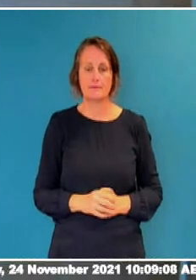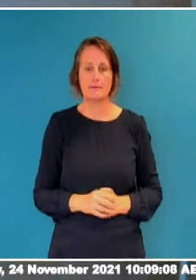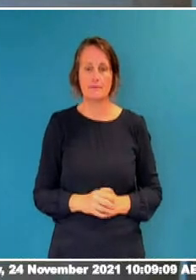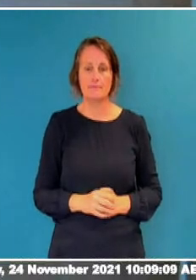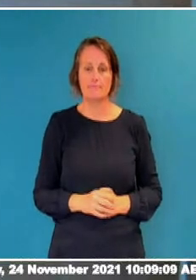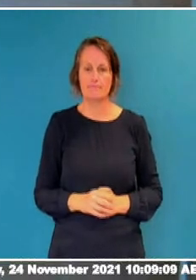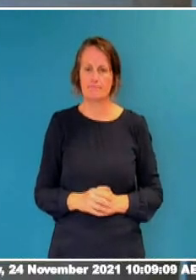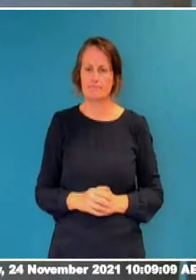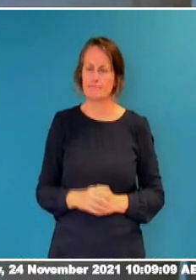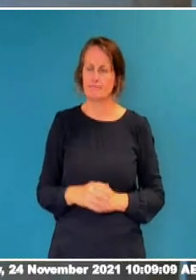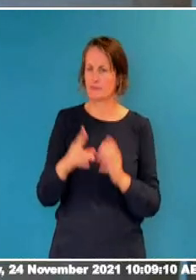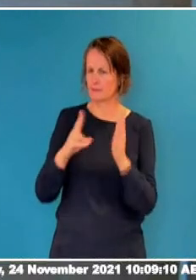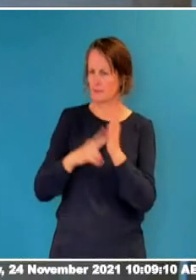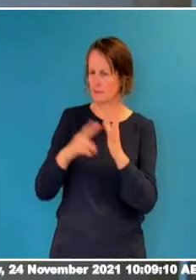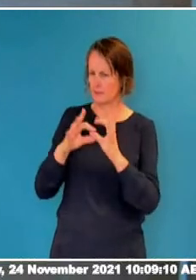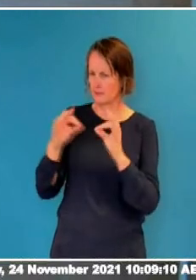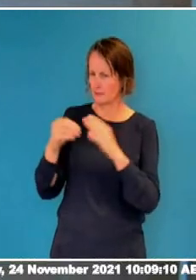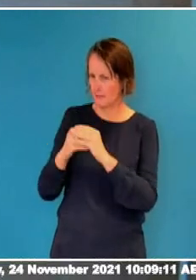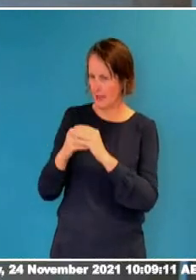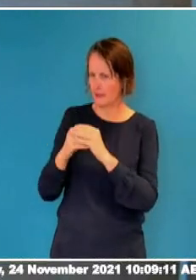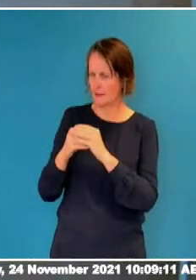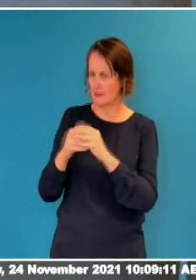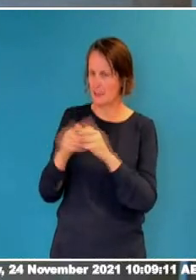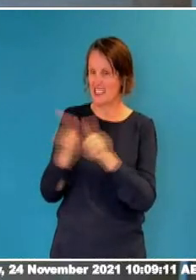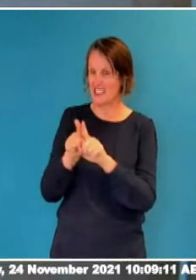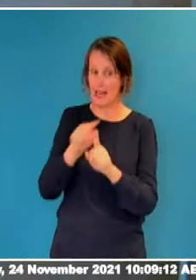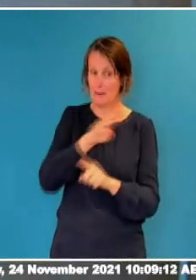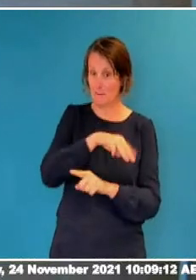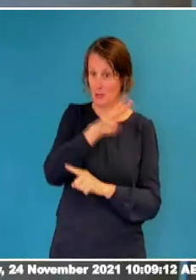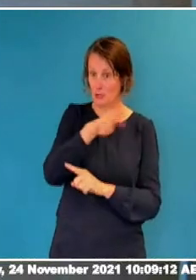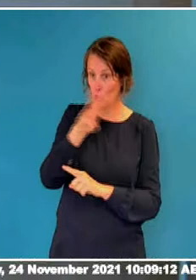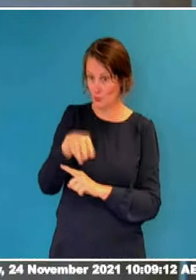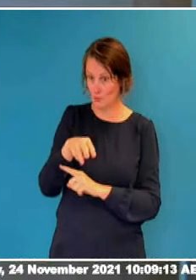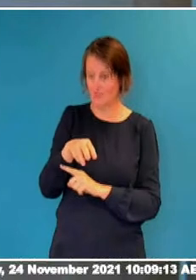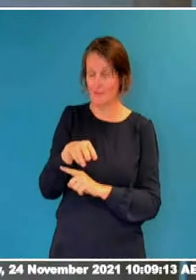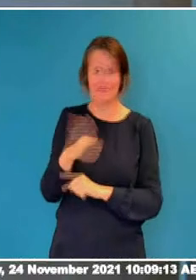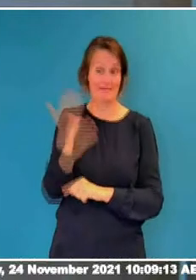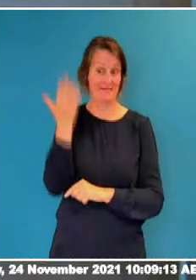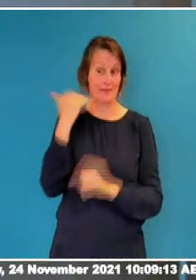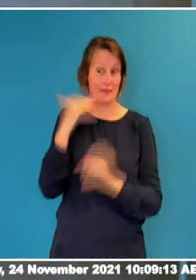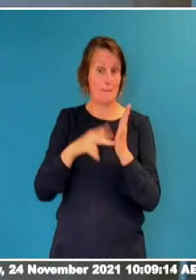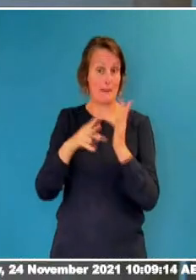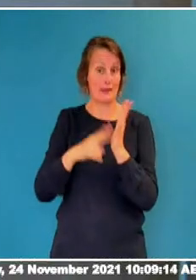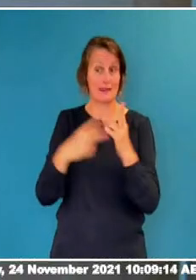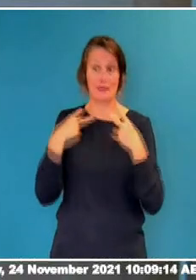As with McDonald's, in her opening on Monday, Ms Eastman noted that your